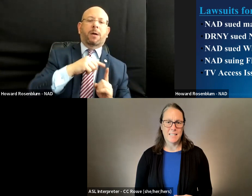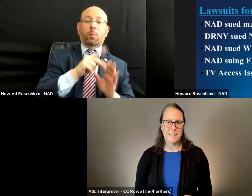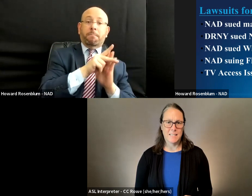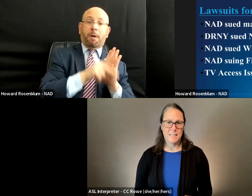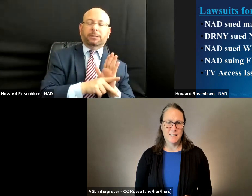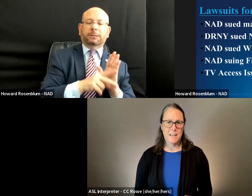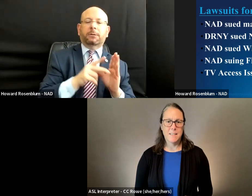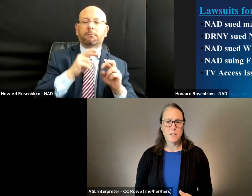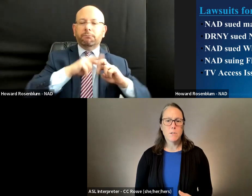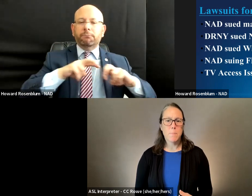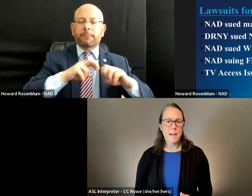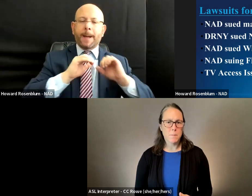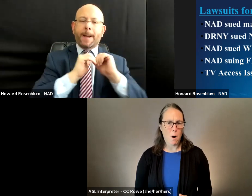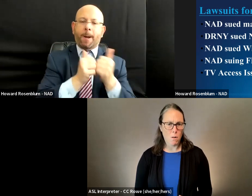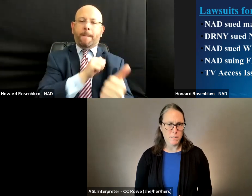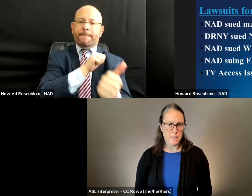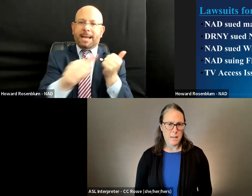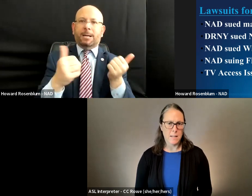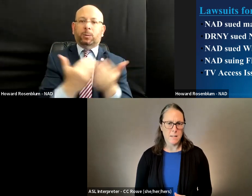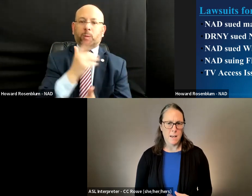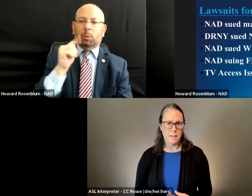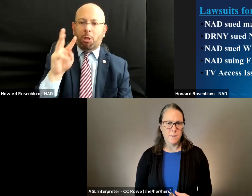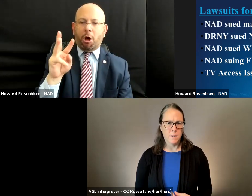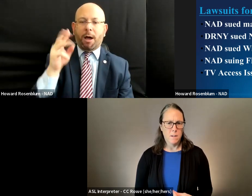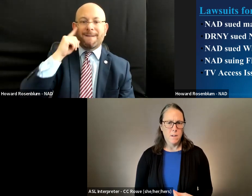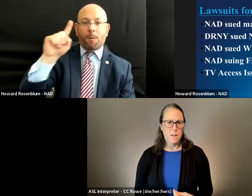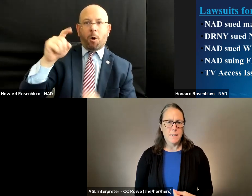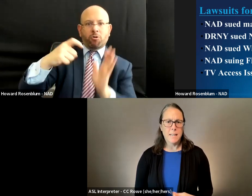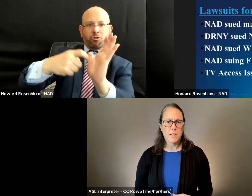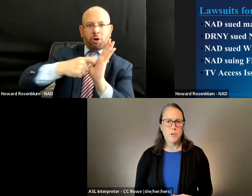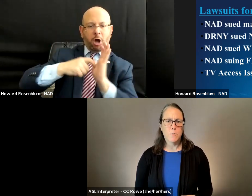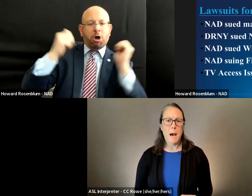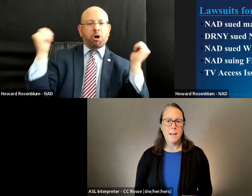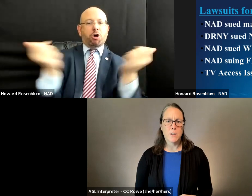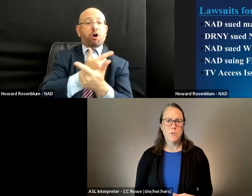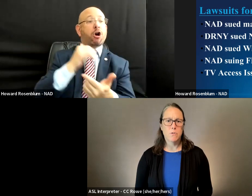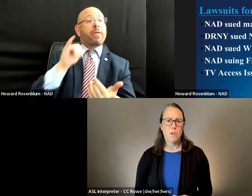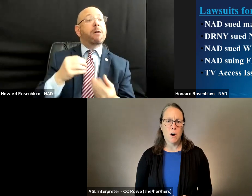Governor Desantis and we're still in the process of that suit. We're still having an issue when it comes to